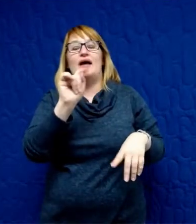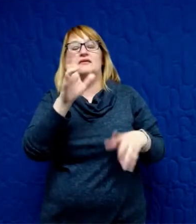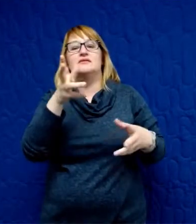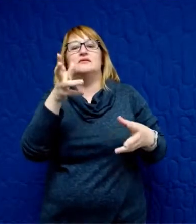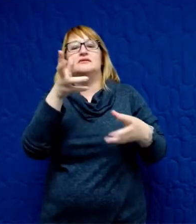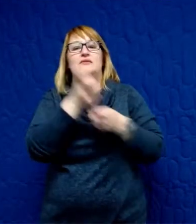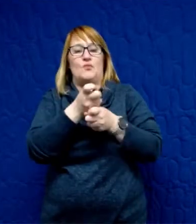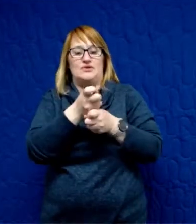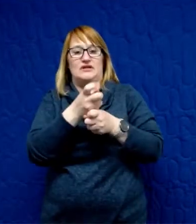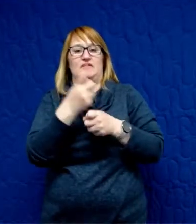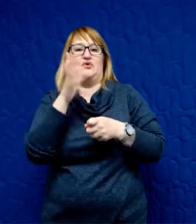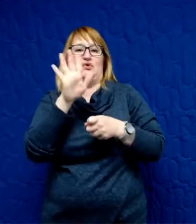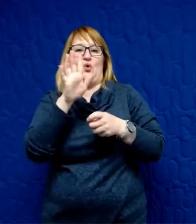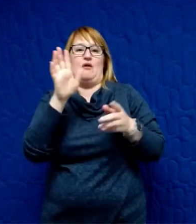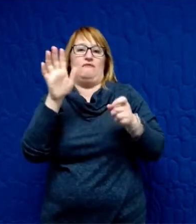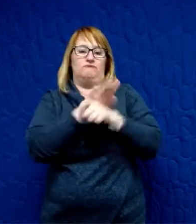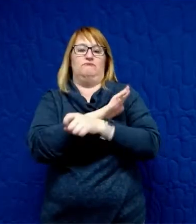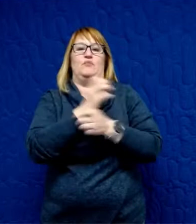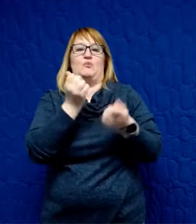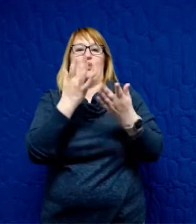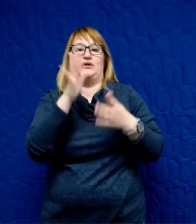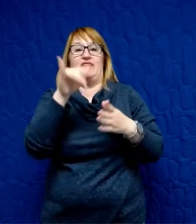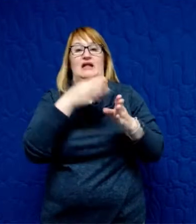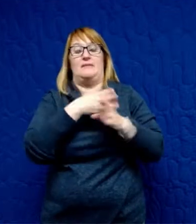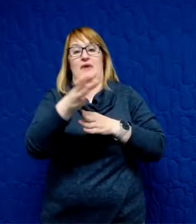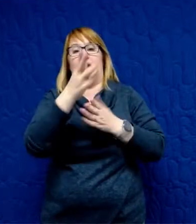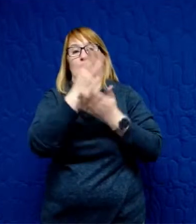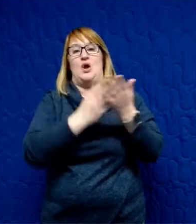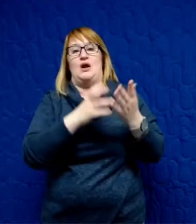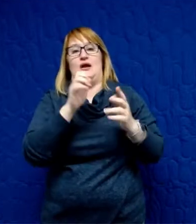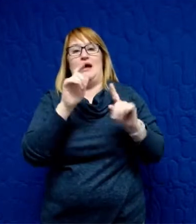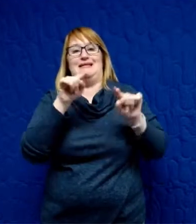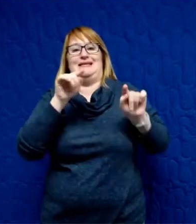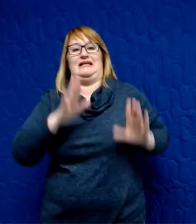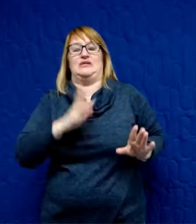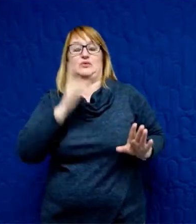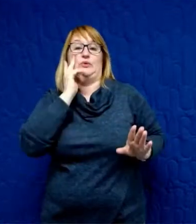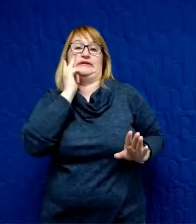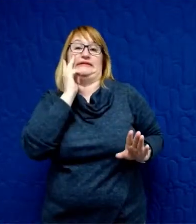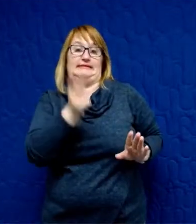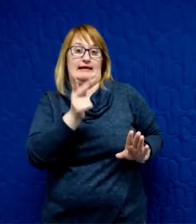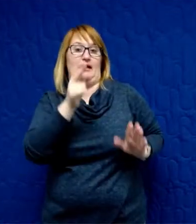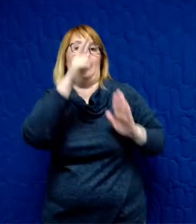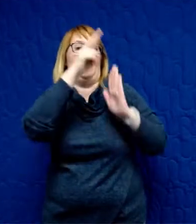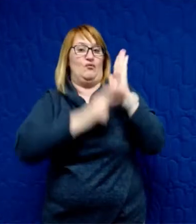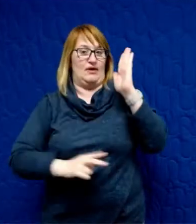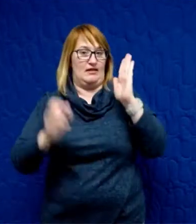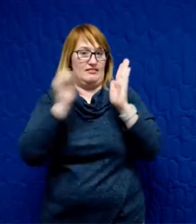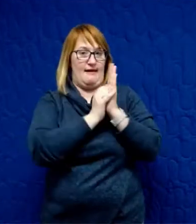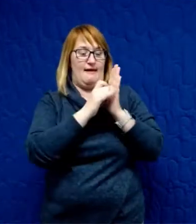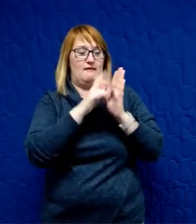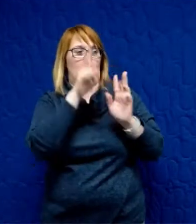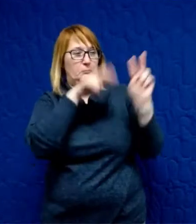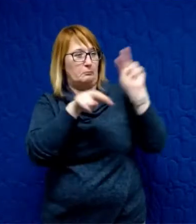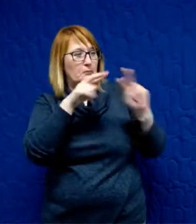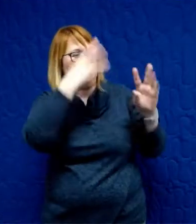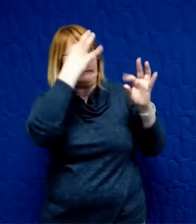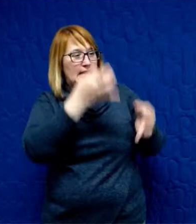the only...the main part I guess...of your proposal that attendees will see if your proposal is accepted, it's what they'll use to decide if they actually want to